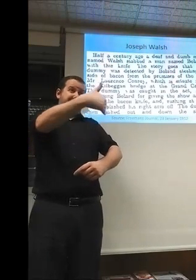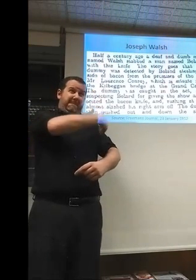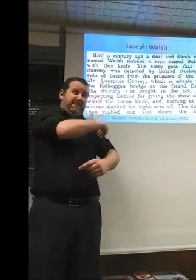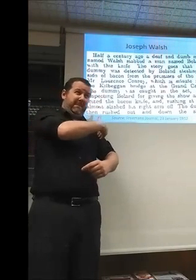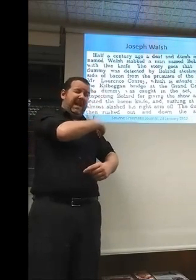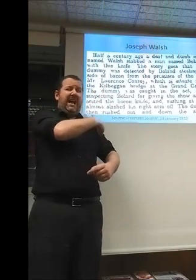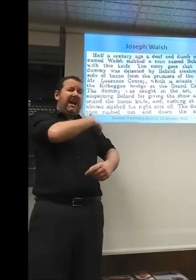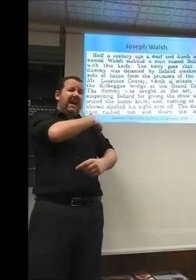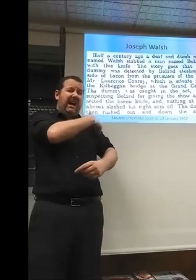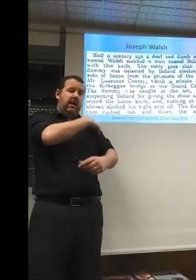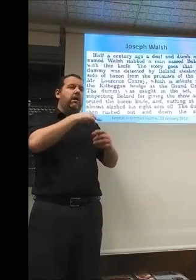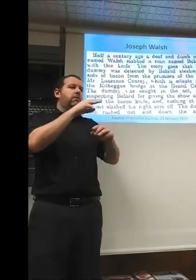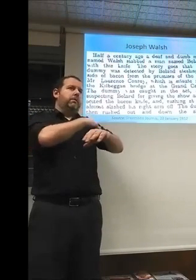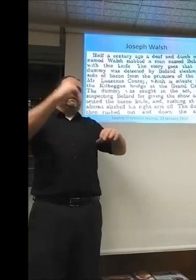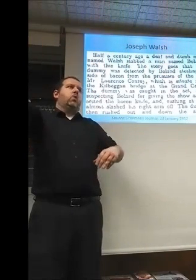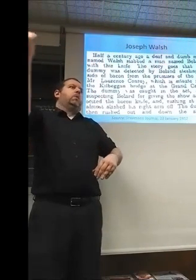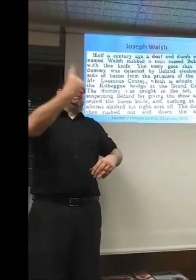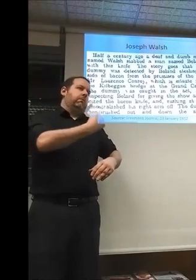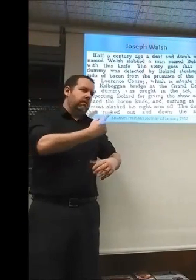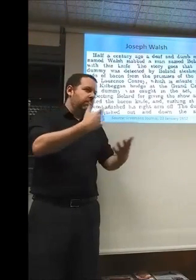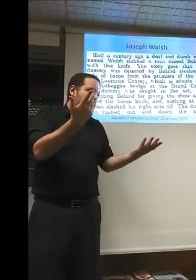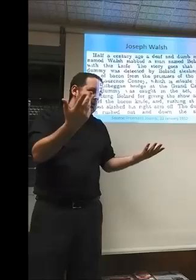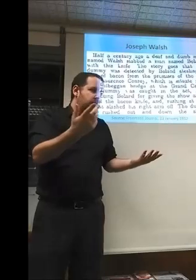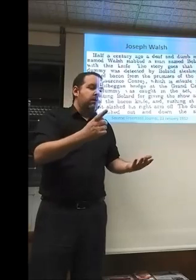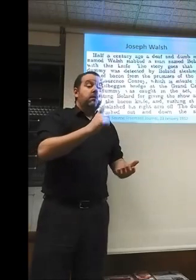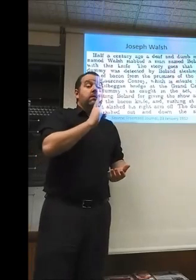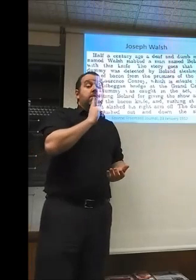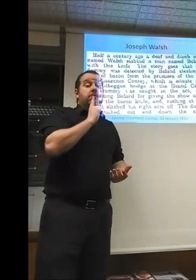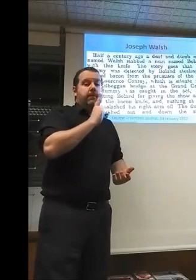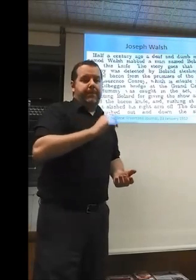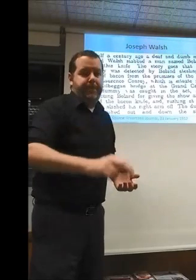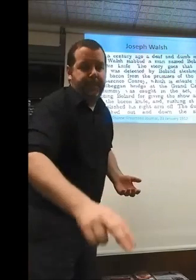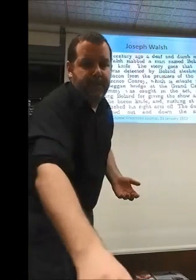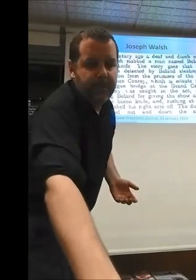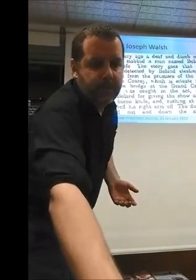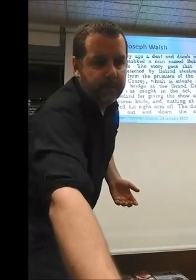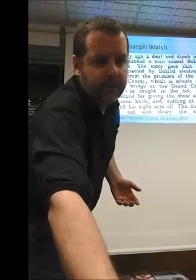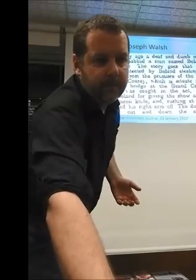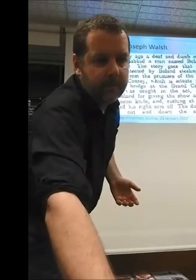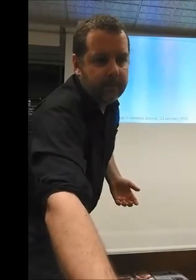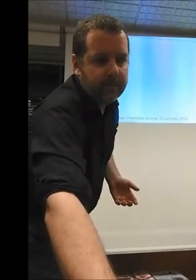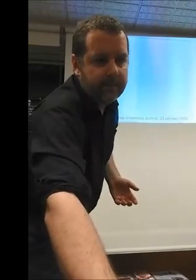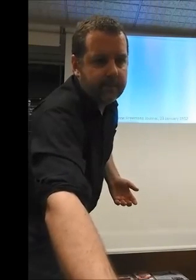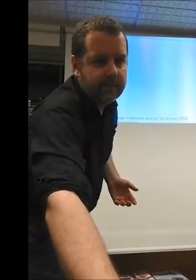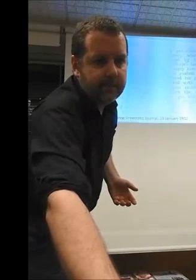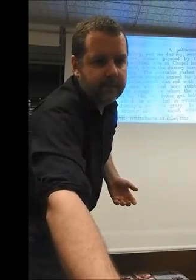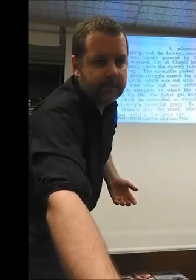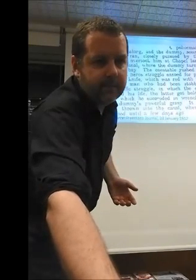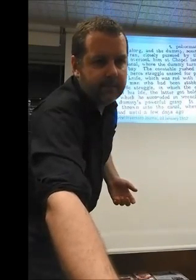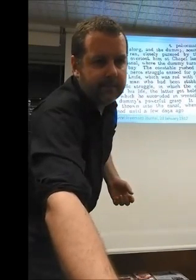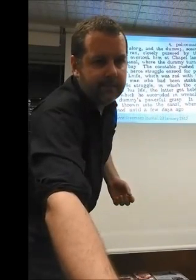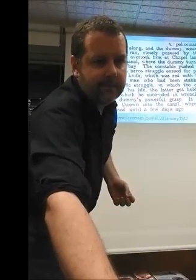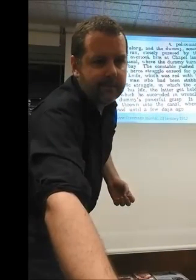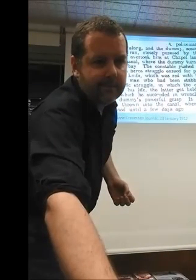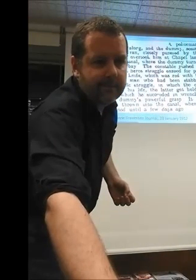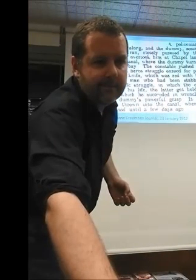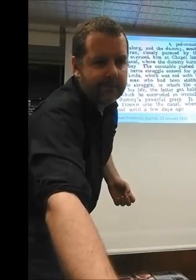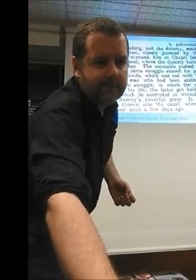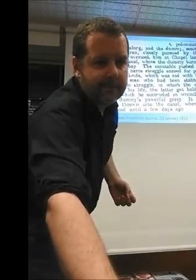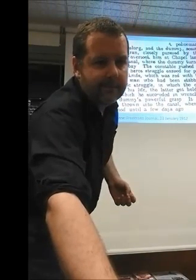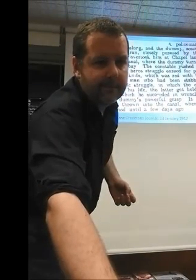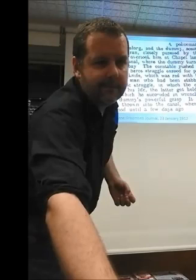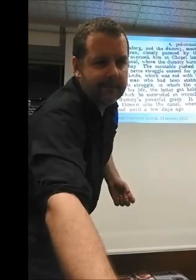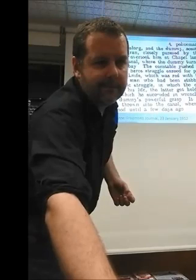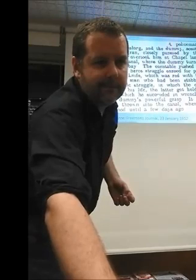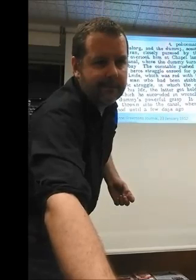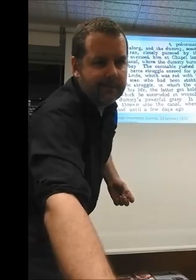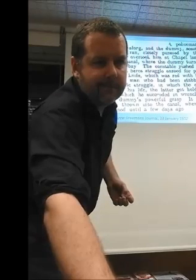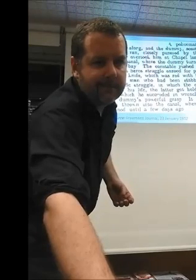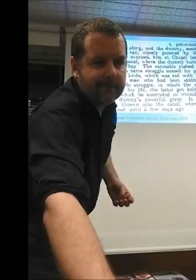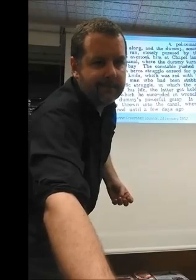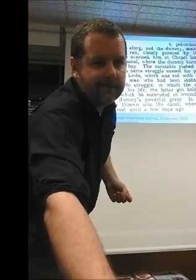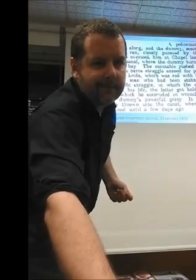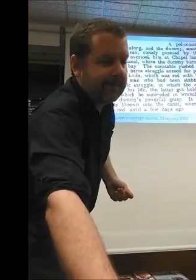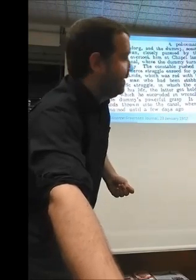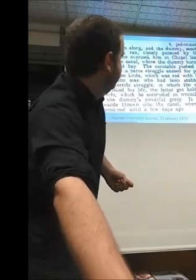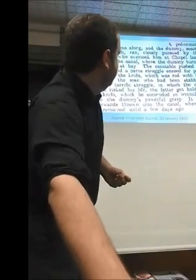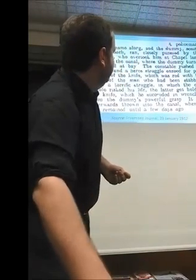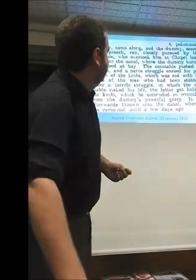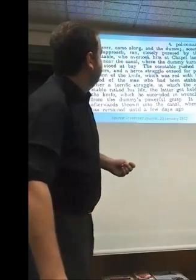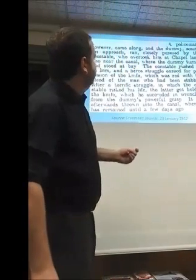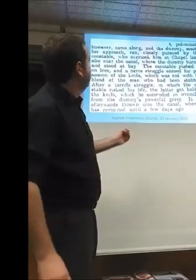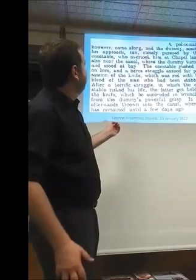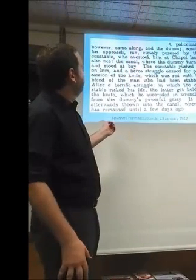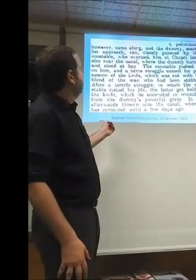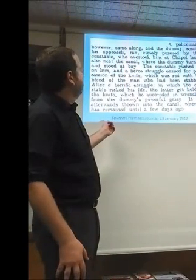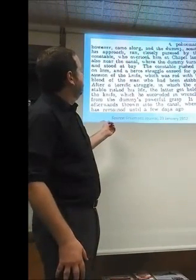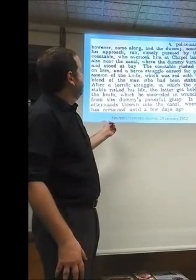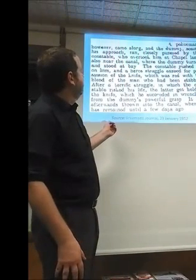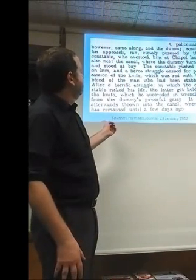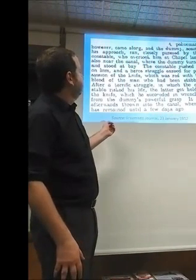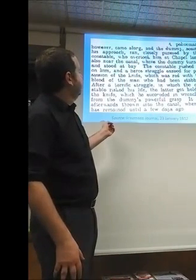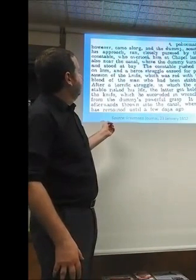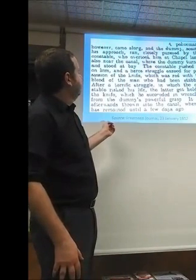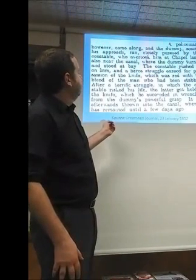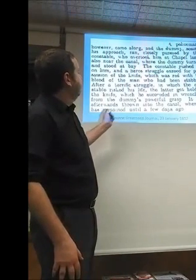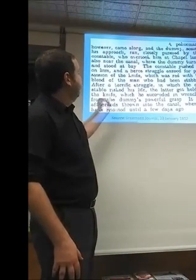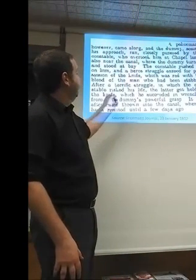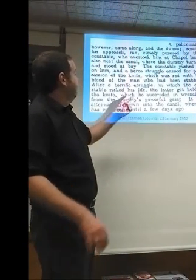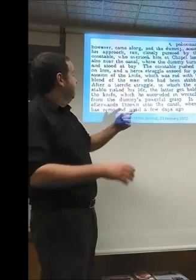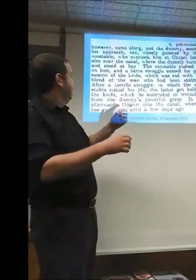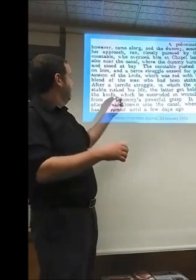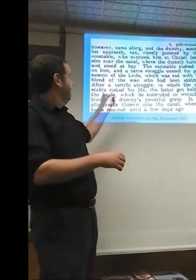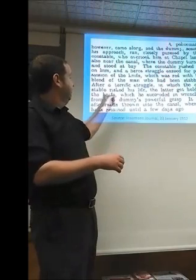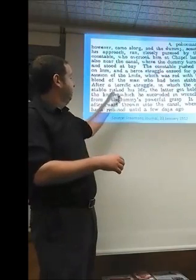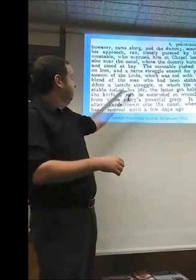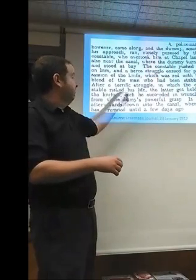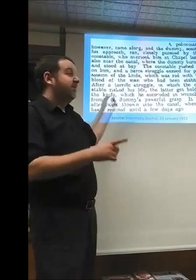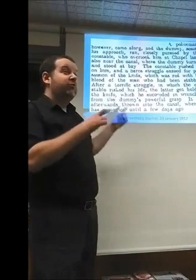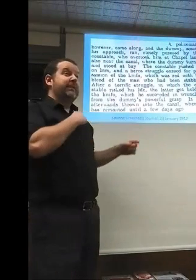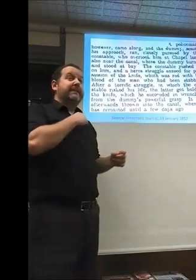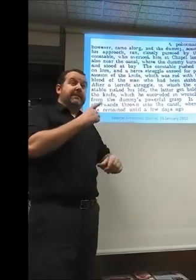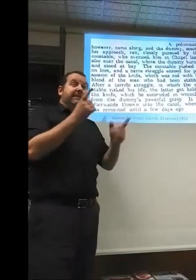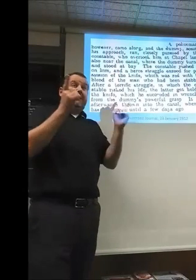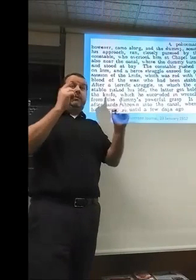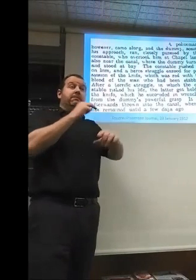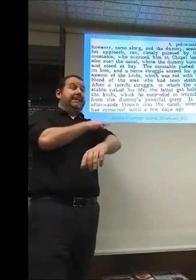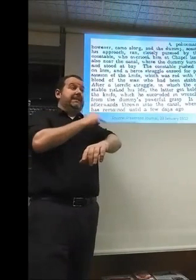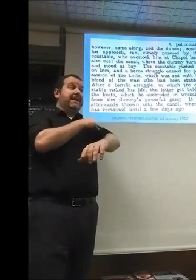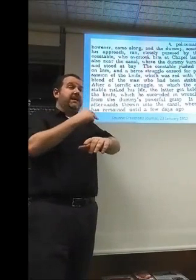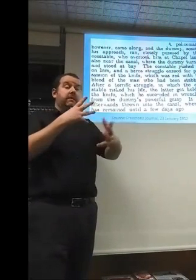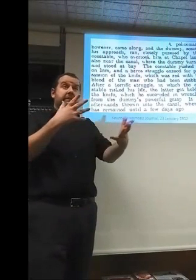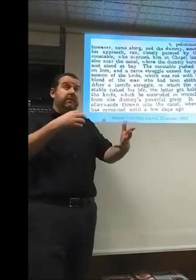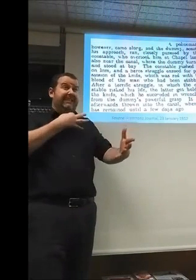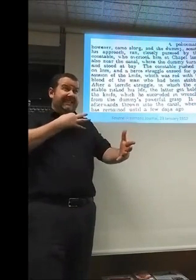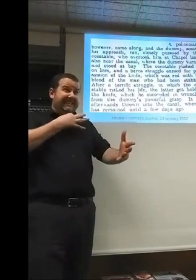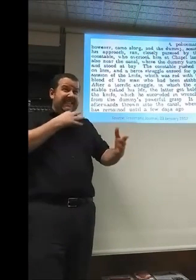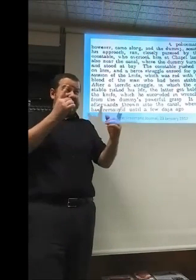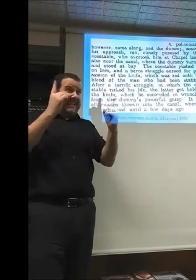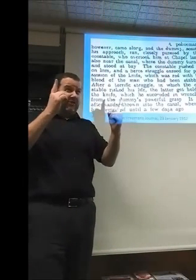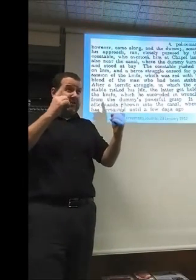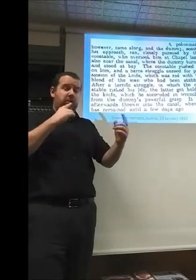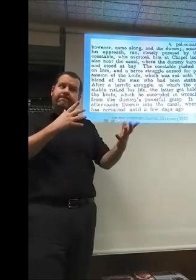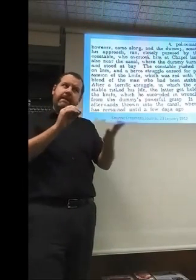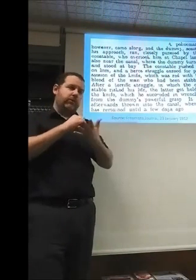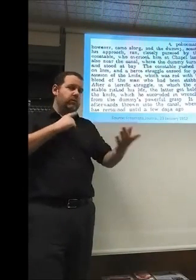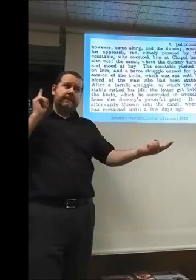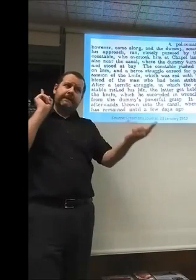but the Deaf man course he didn’t have an interpreter and then he tried to explain his